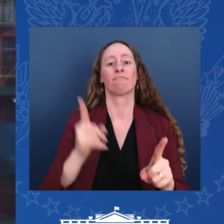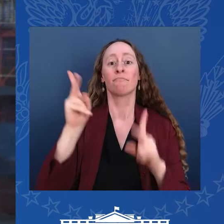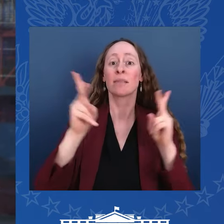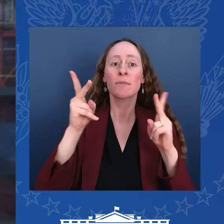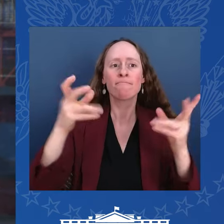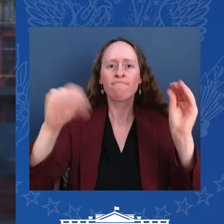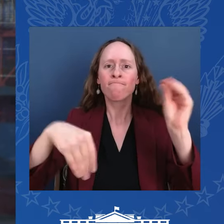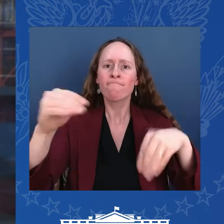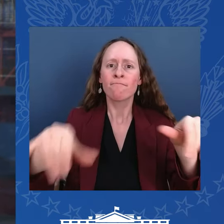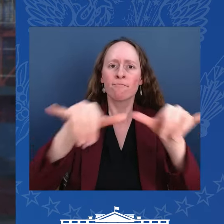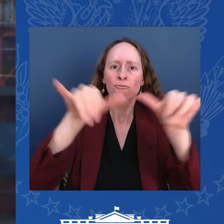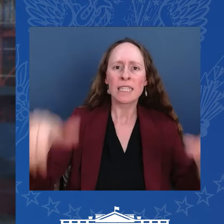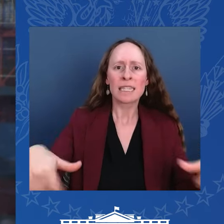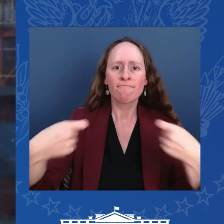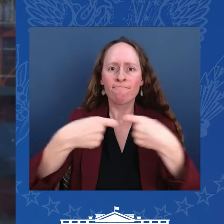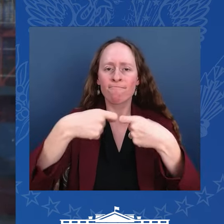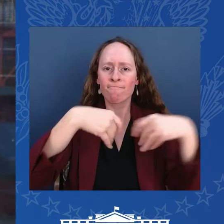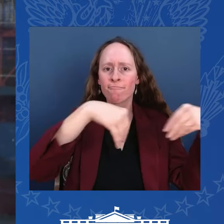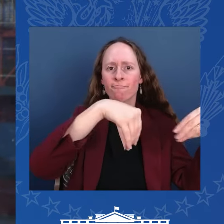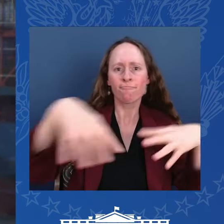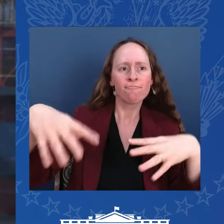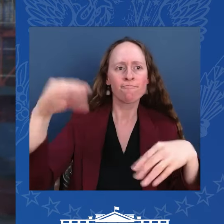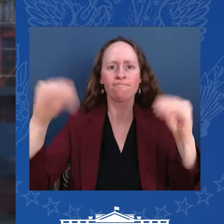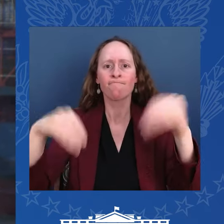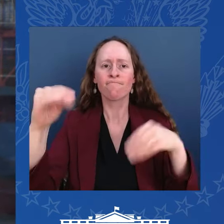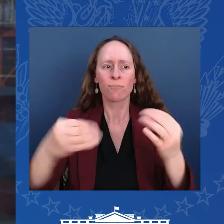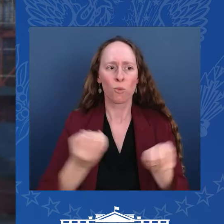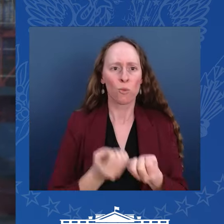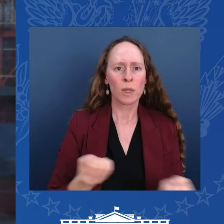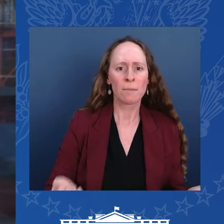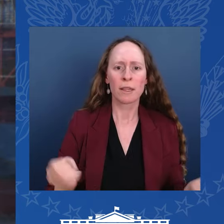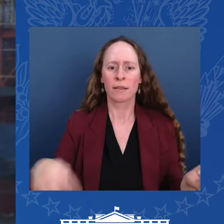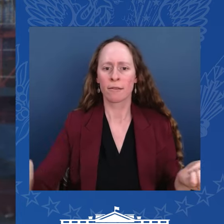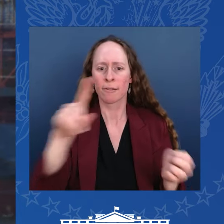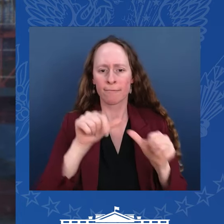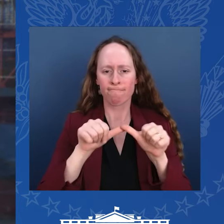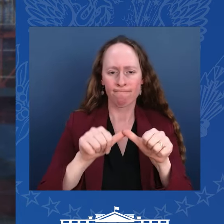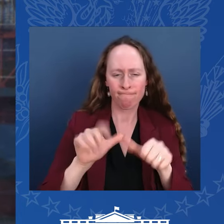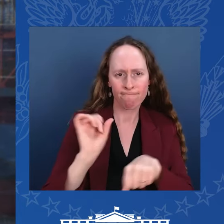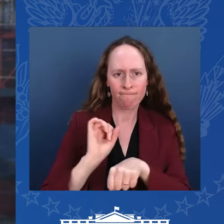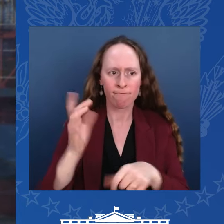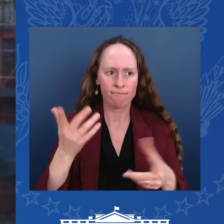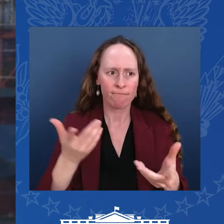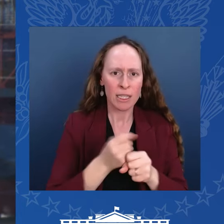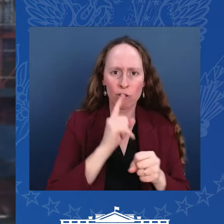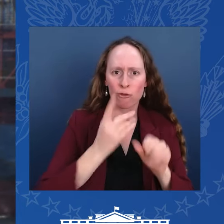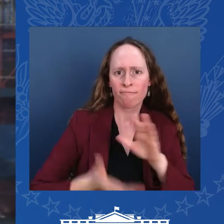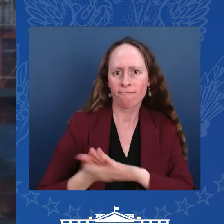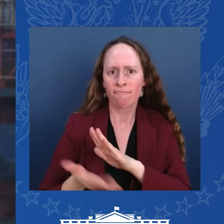the people who will be maintaining the equipment. This transition will not just be good for the environment,